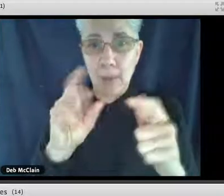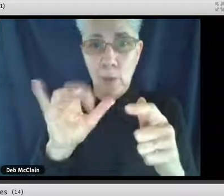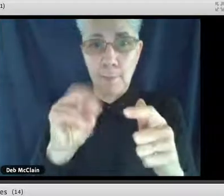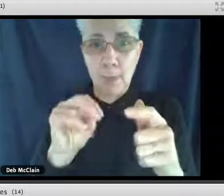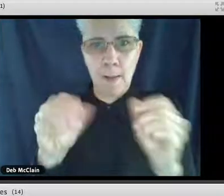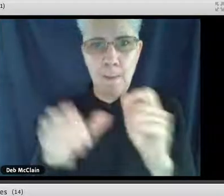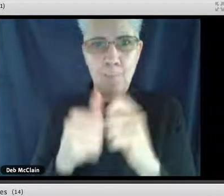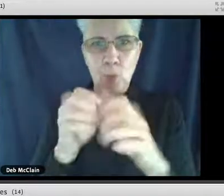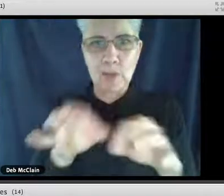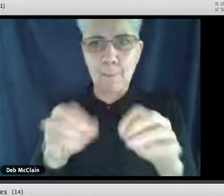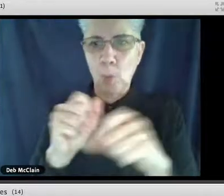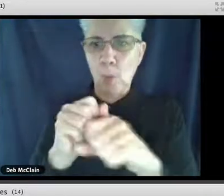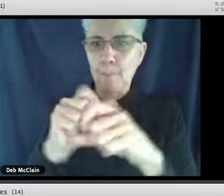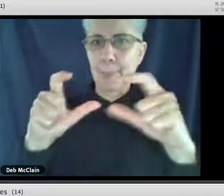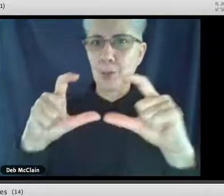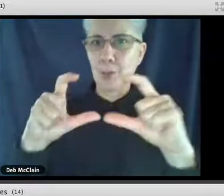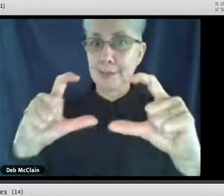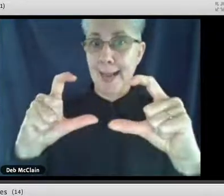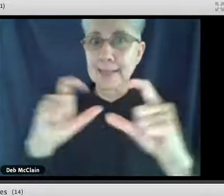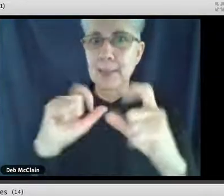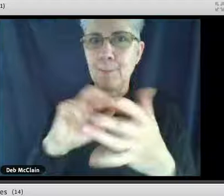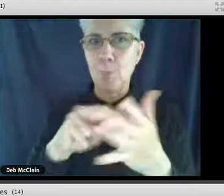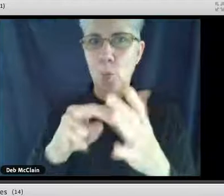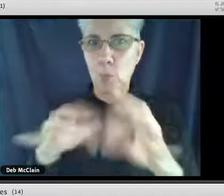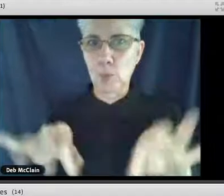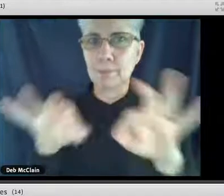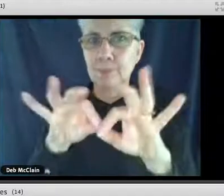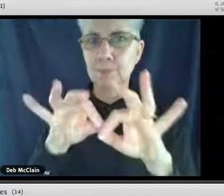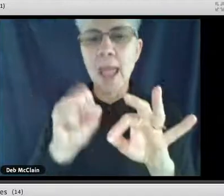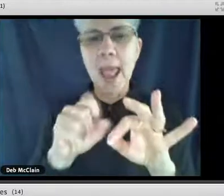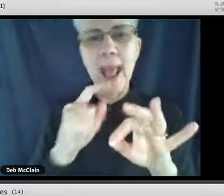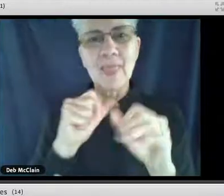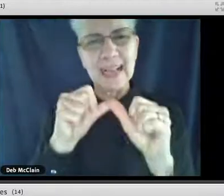Bigger text means more important and then consistency as we do this,